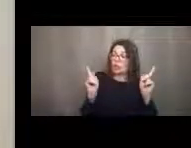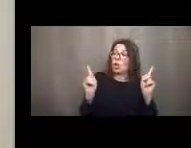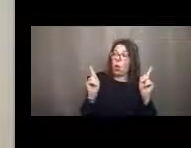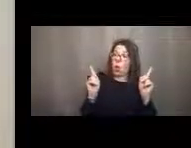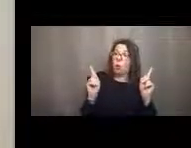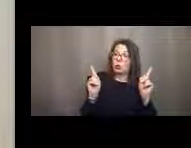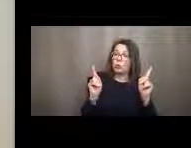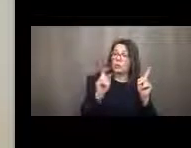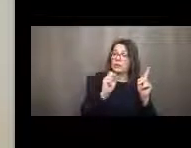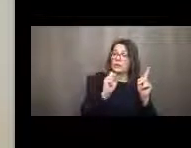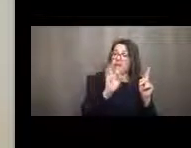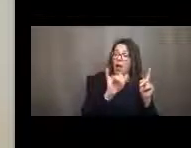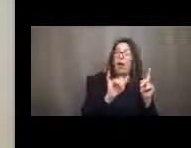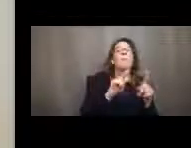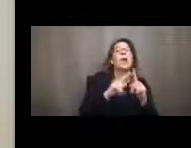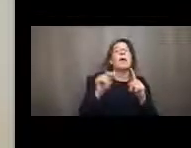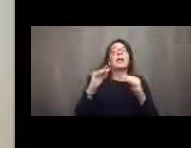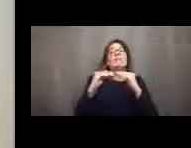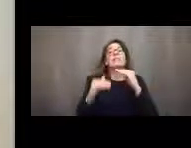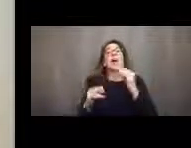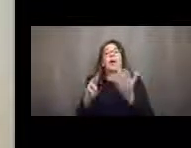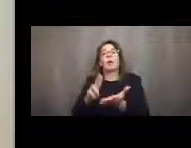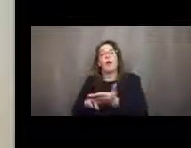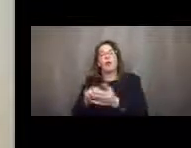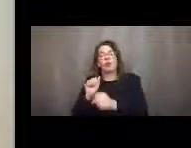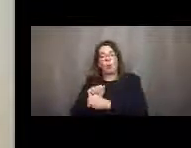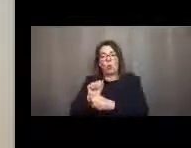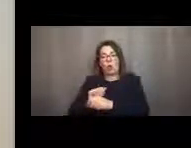but if you subcontract any work to a third party,